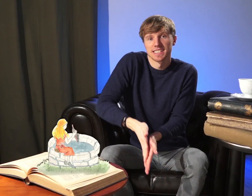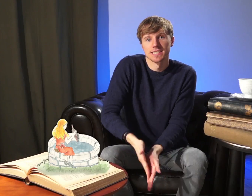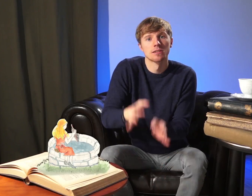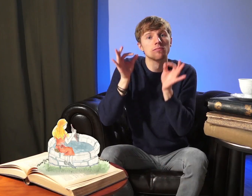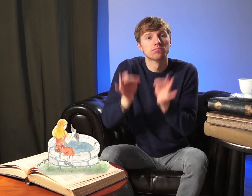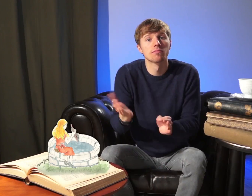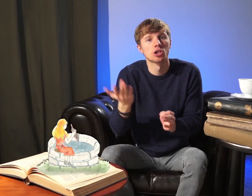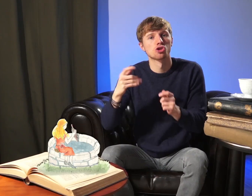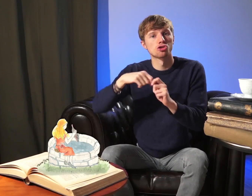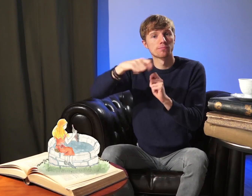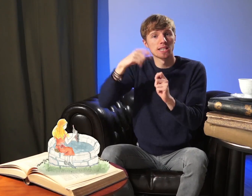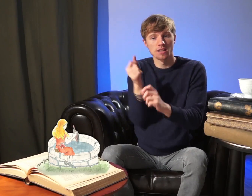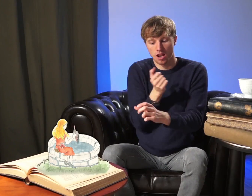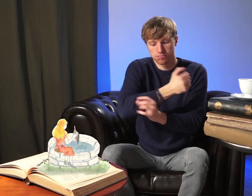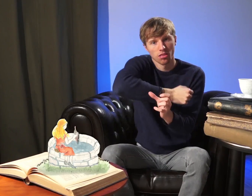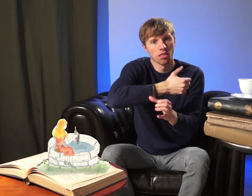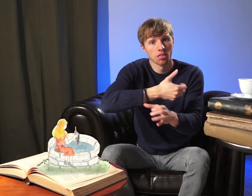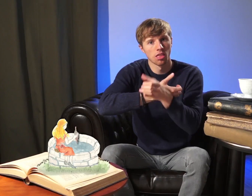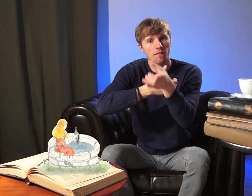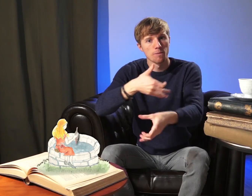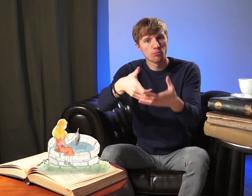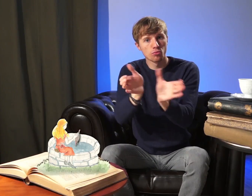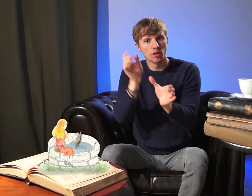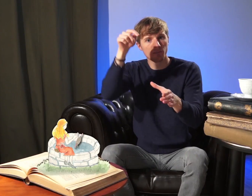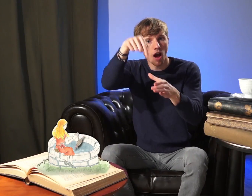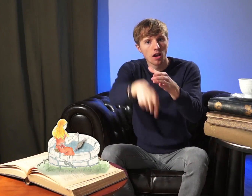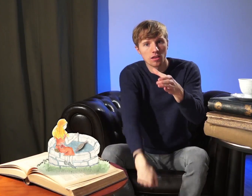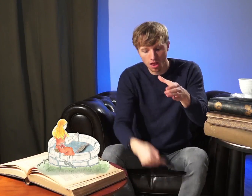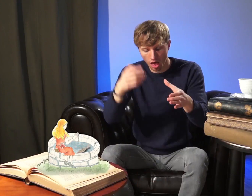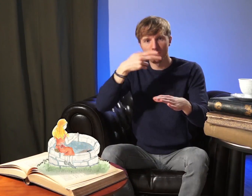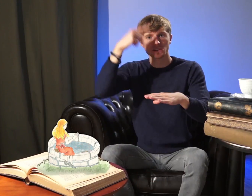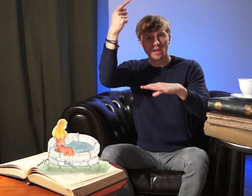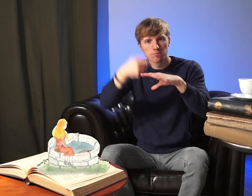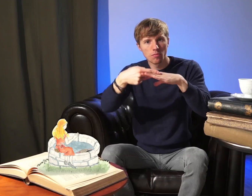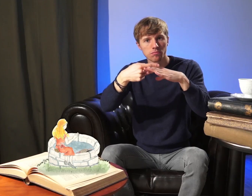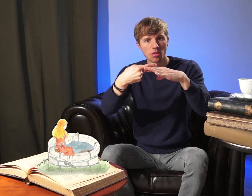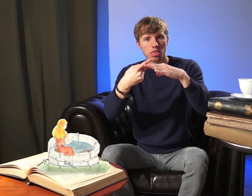when the shuttle dropped out of her hand and fell into the well. At first, it bobbed on the surface, but